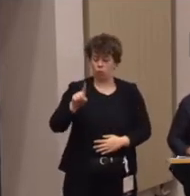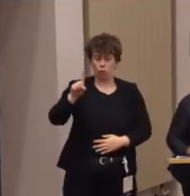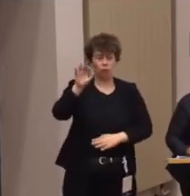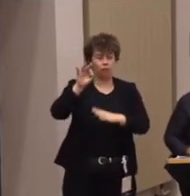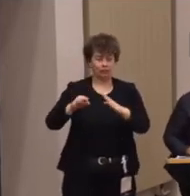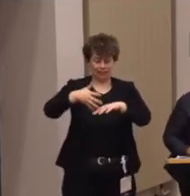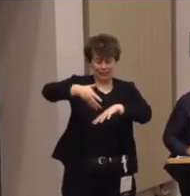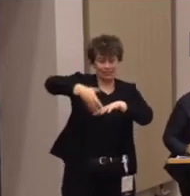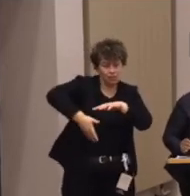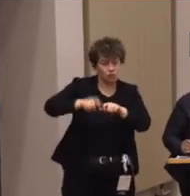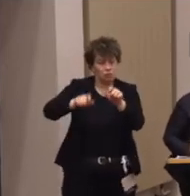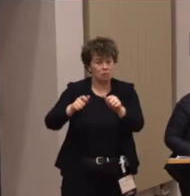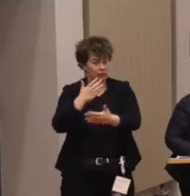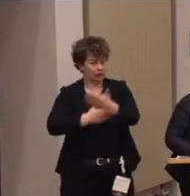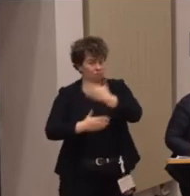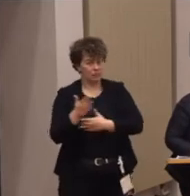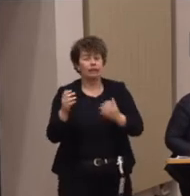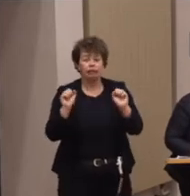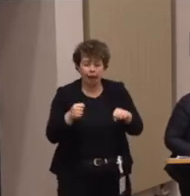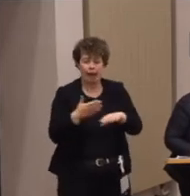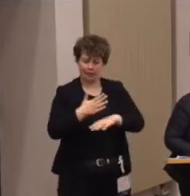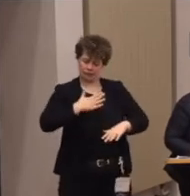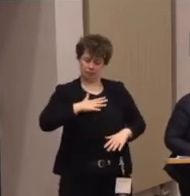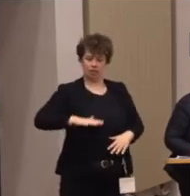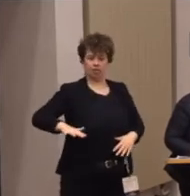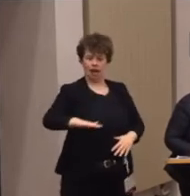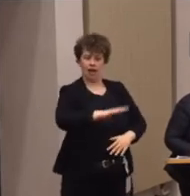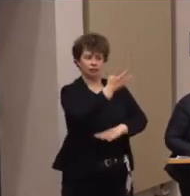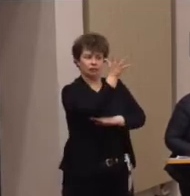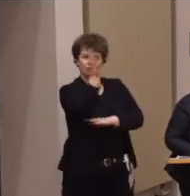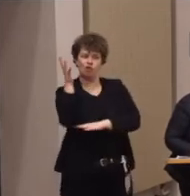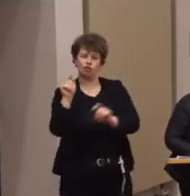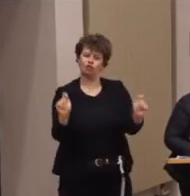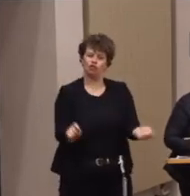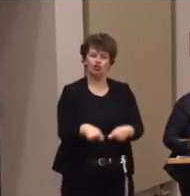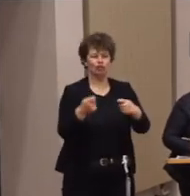people with disabilities have access to land, forest and natural resources. And this is